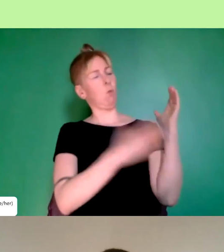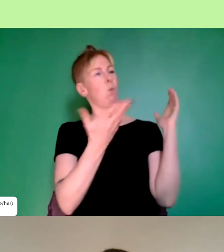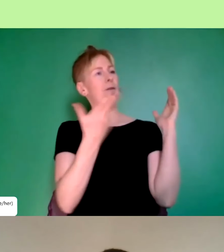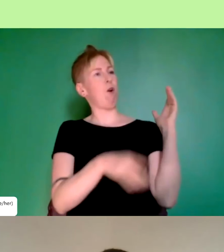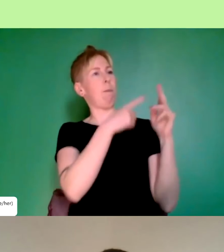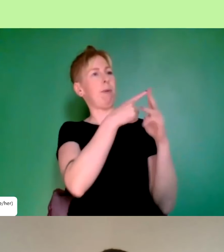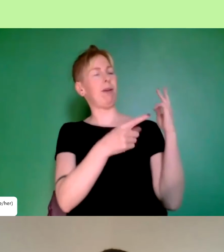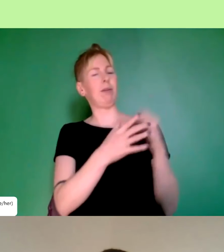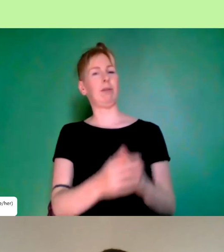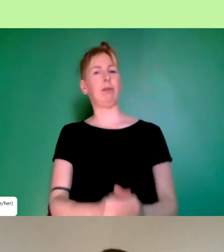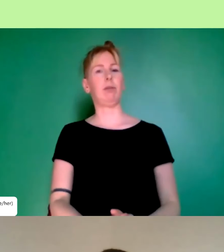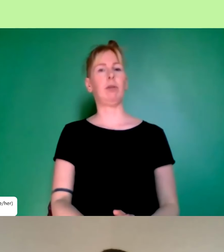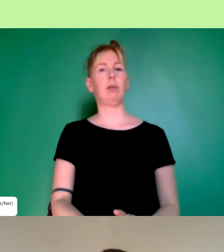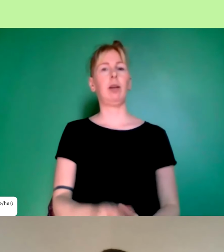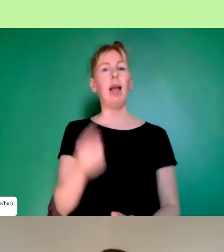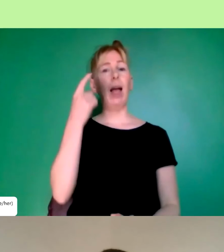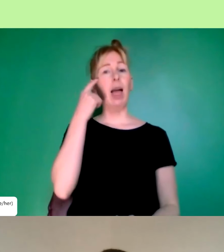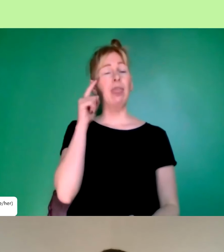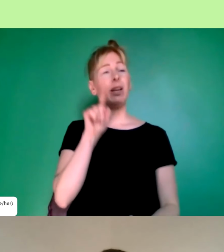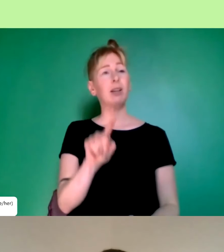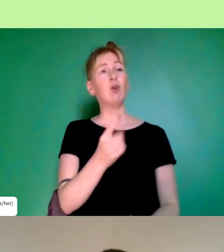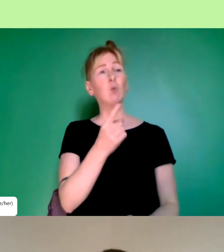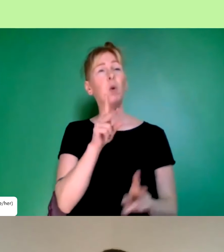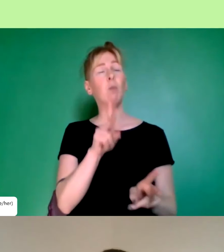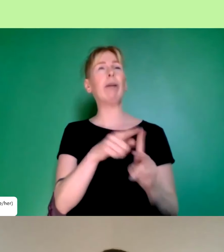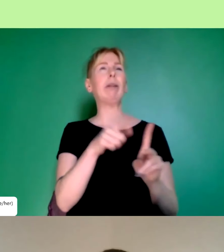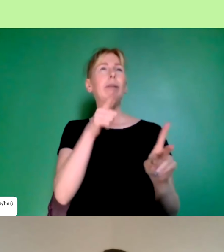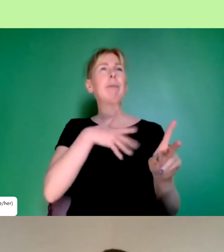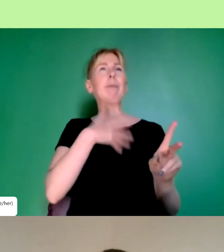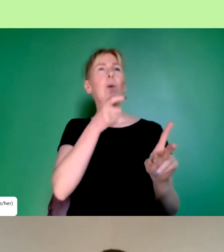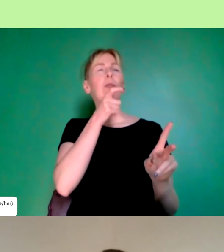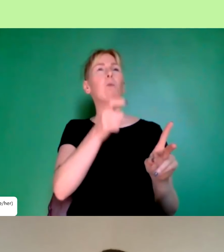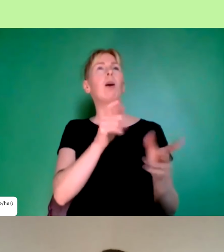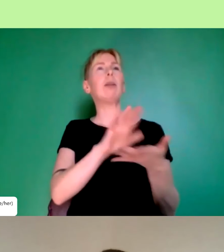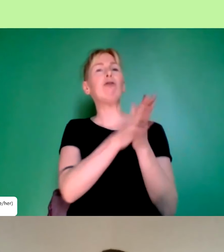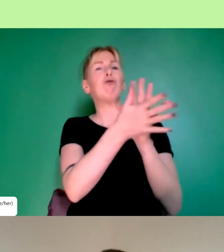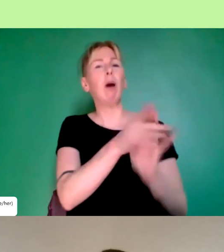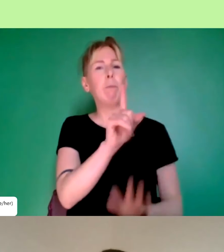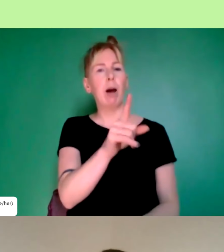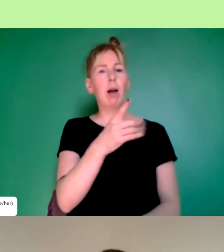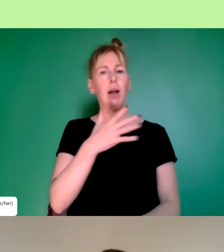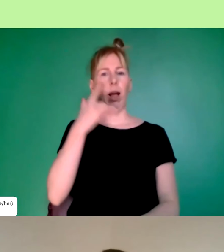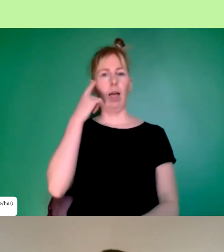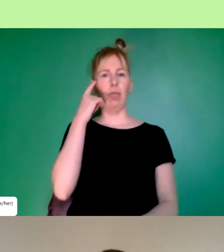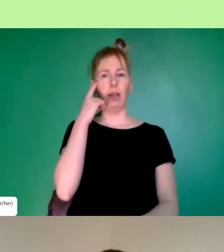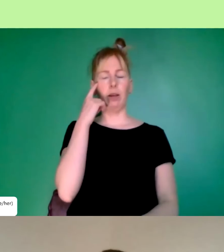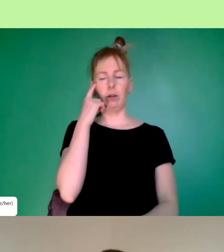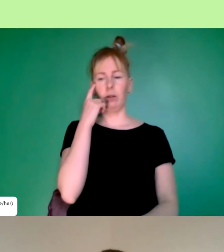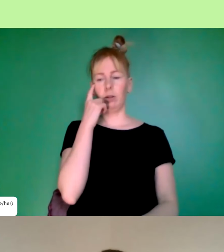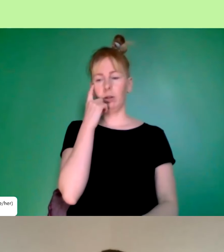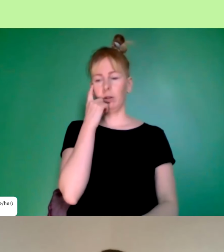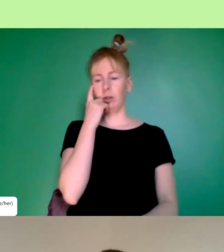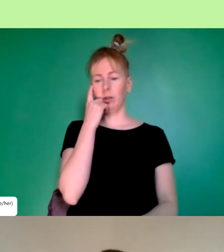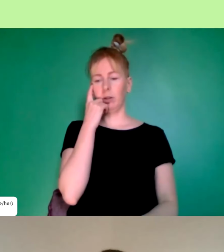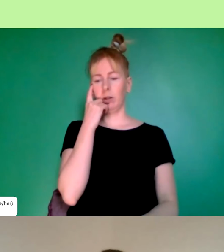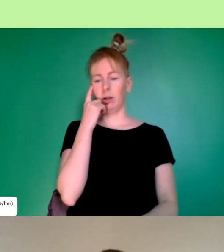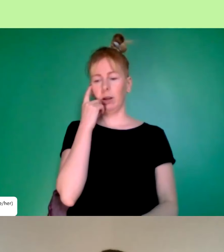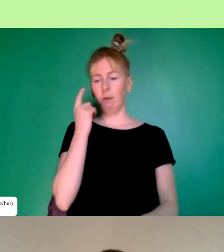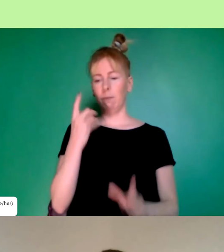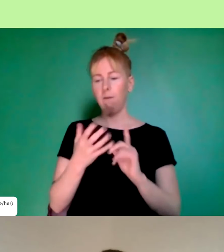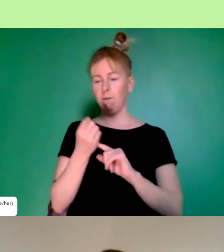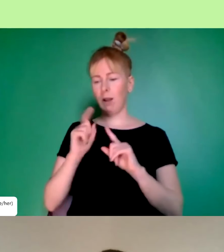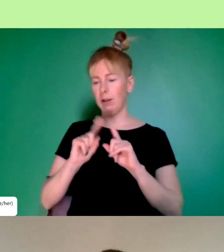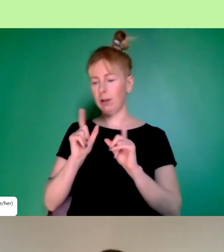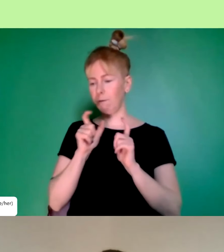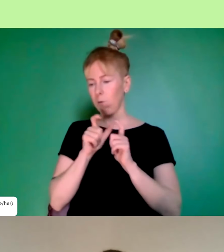this term disrupt, but I think it's one way to move the…[speaking isiZulu]…English guys, I